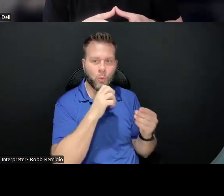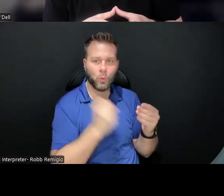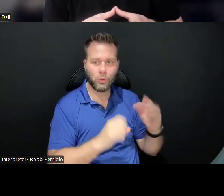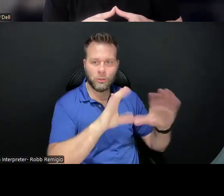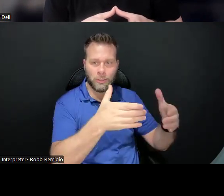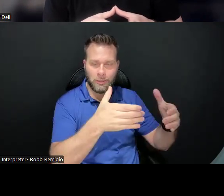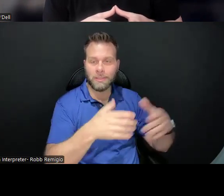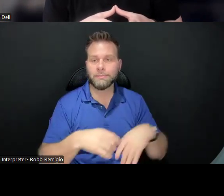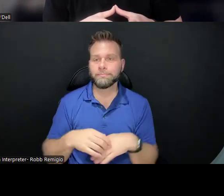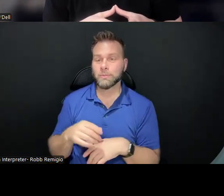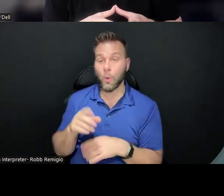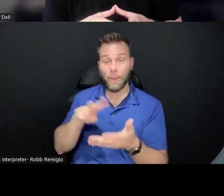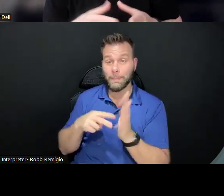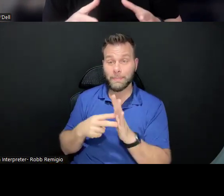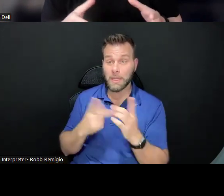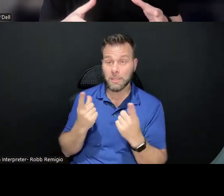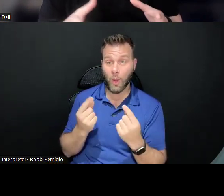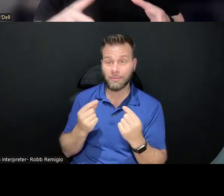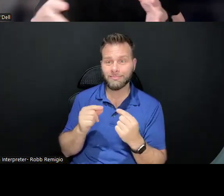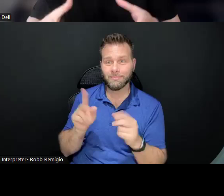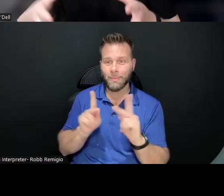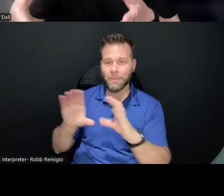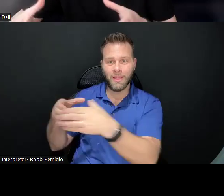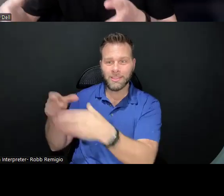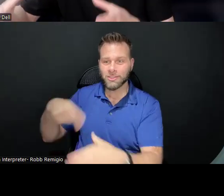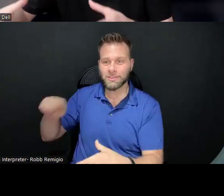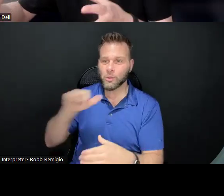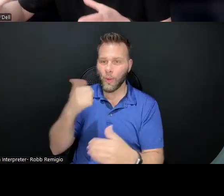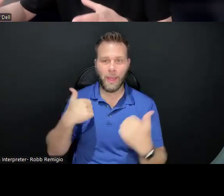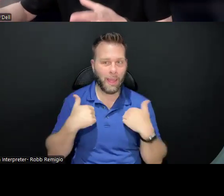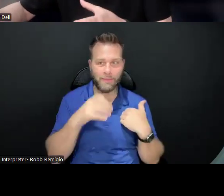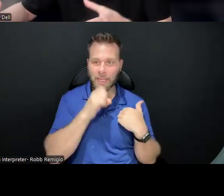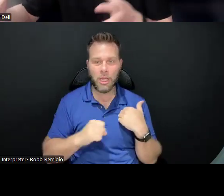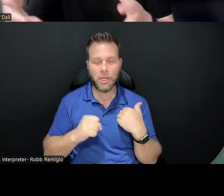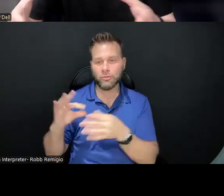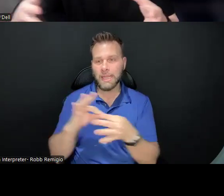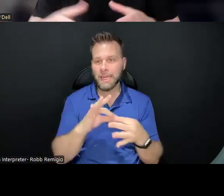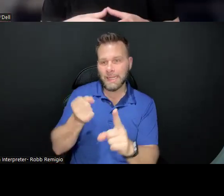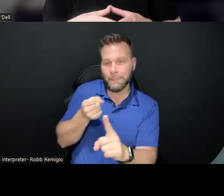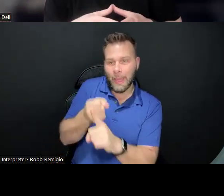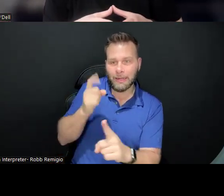than the population in the United States, which means basically the population doesn't have that age-related impact of